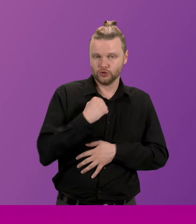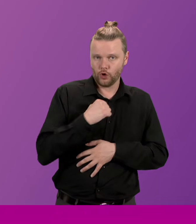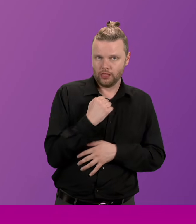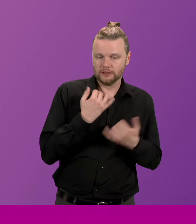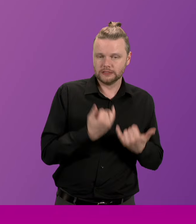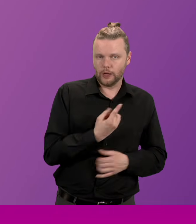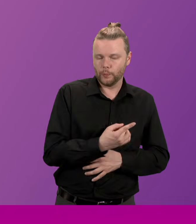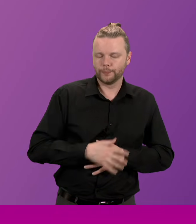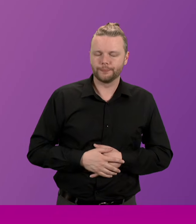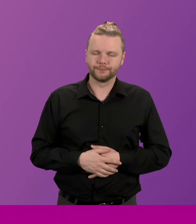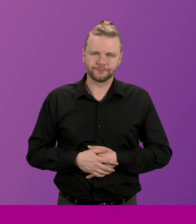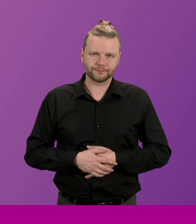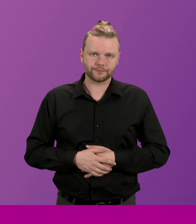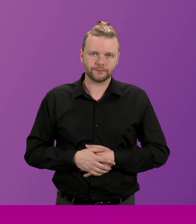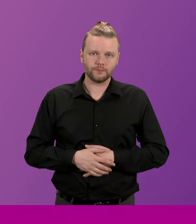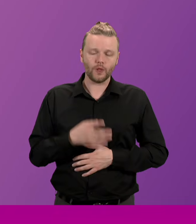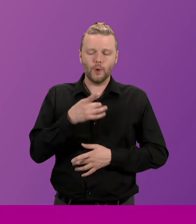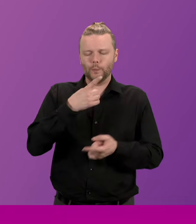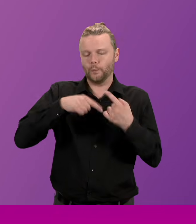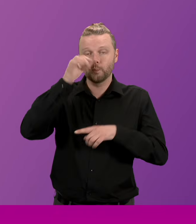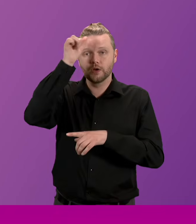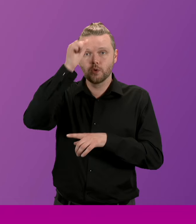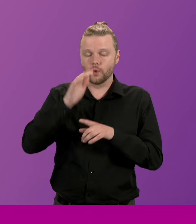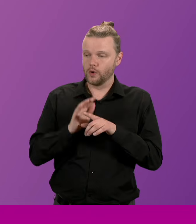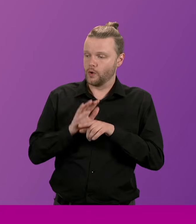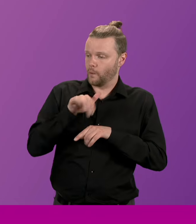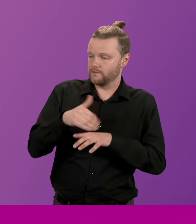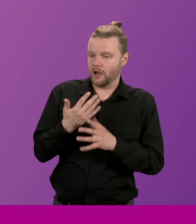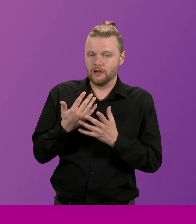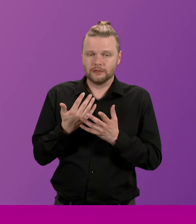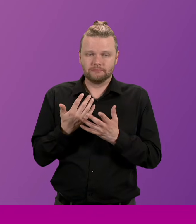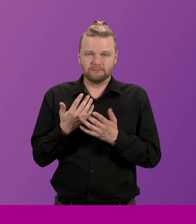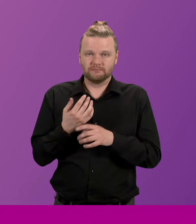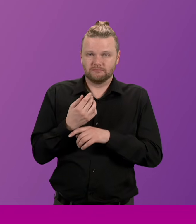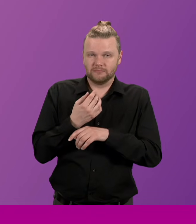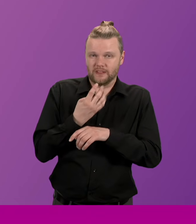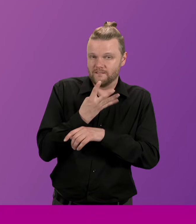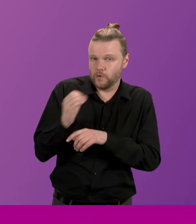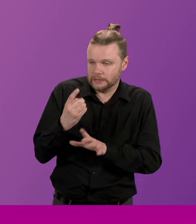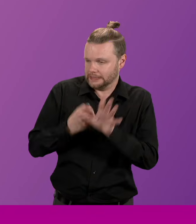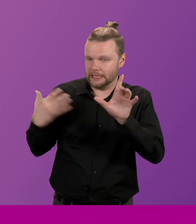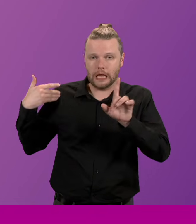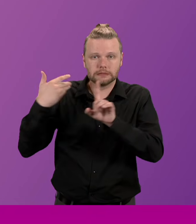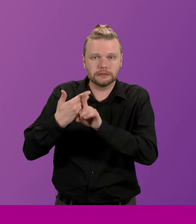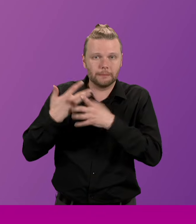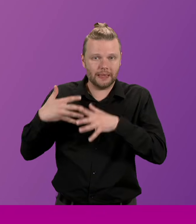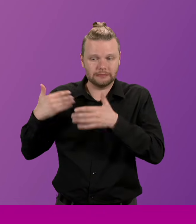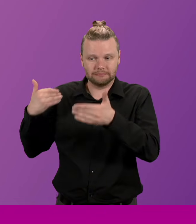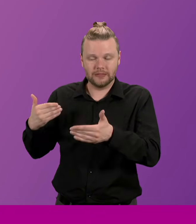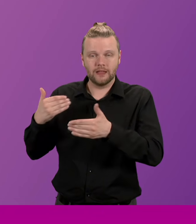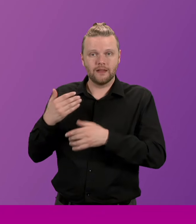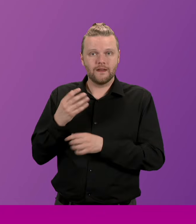present. We know that, over the course of the past 40 years or so, fire risk in Scotland has